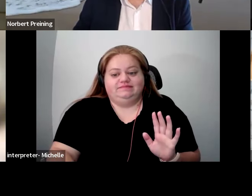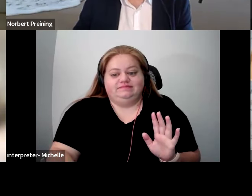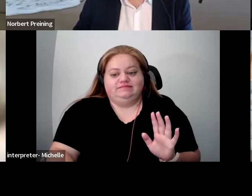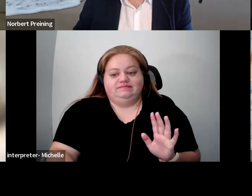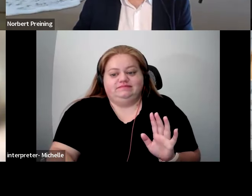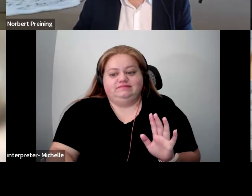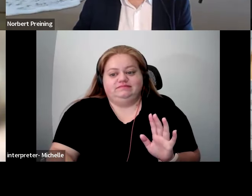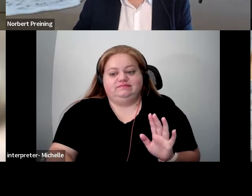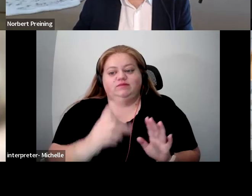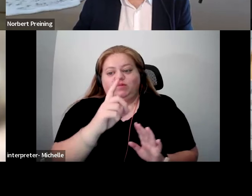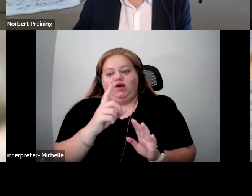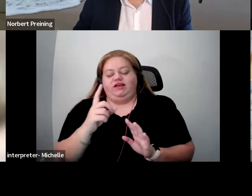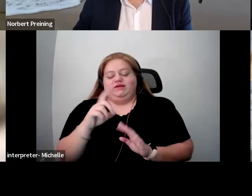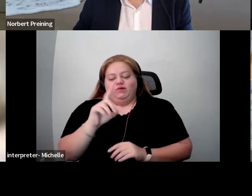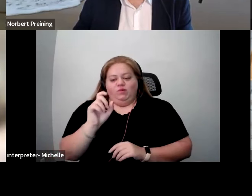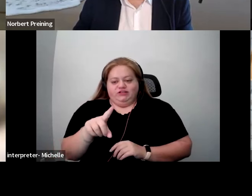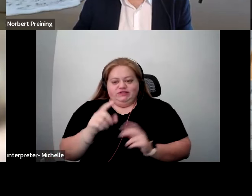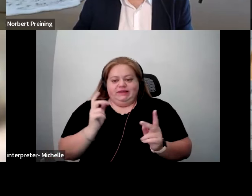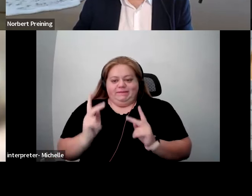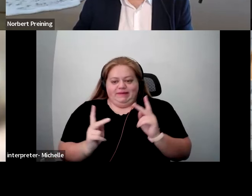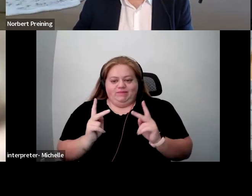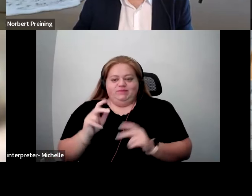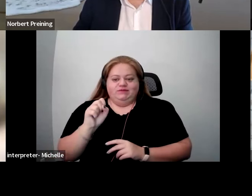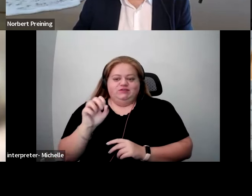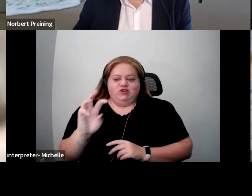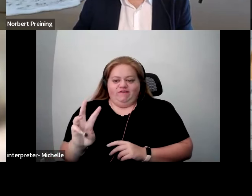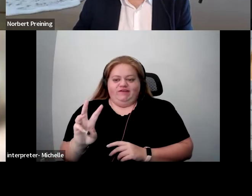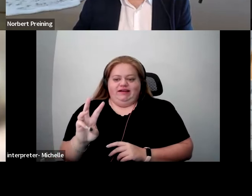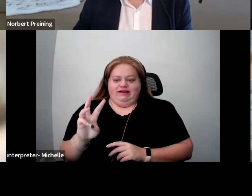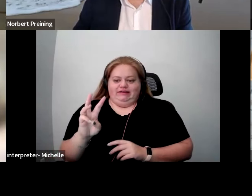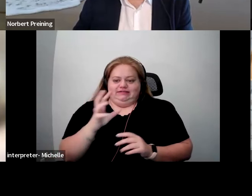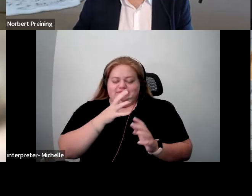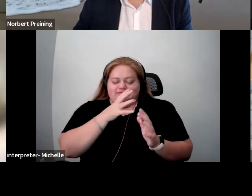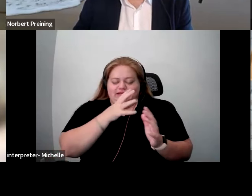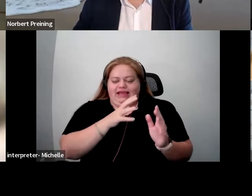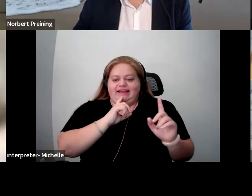that people in software dread most. So I'm going to start with Norbert.